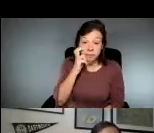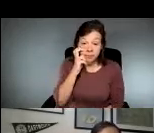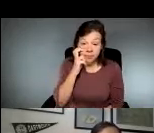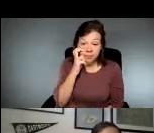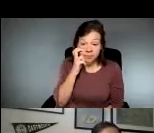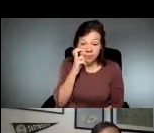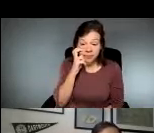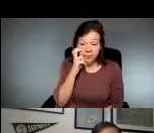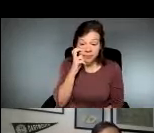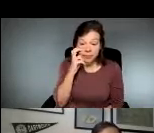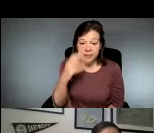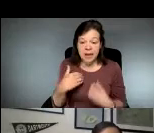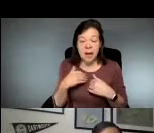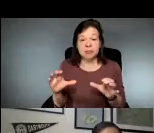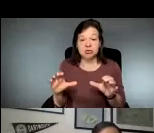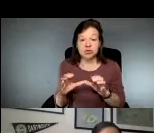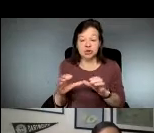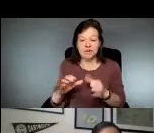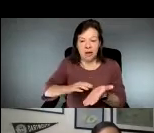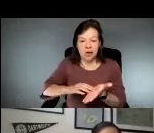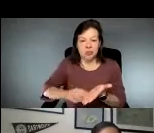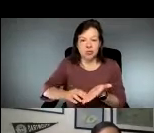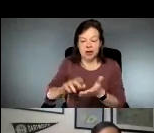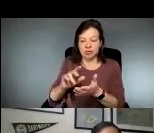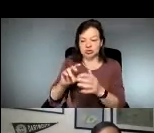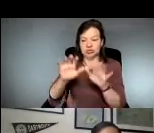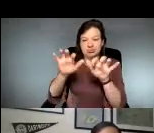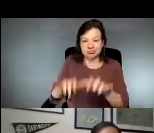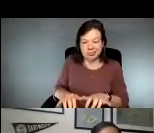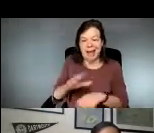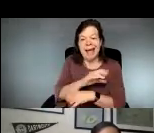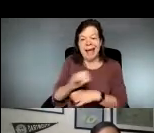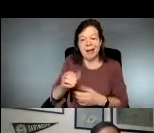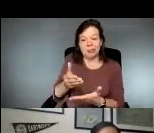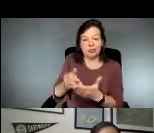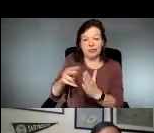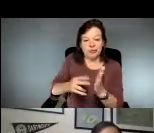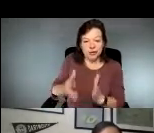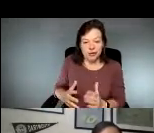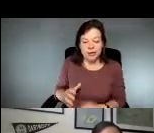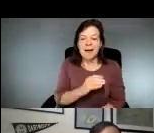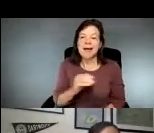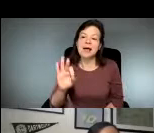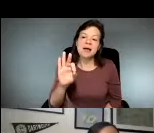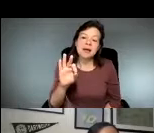I'm a certified Braille transcriber and proofreader as well as a freelance arts